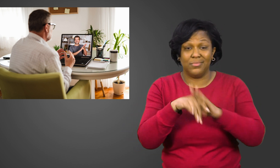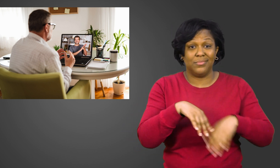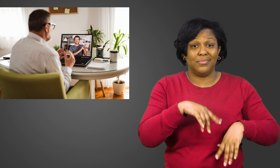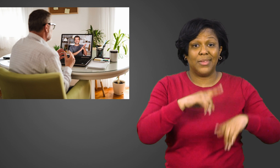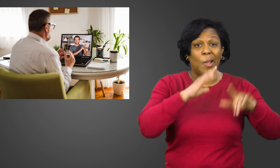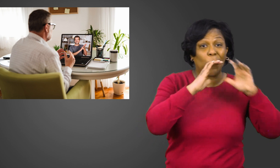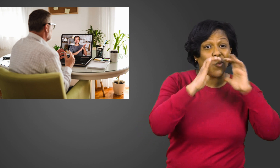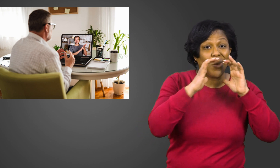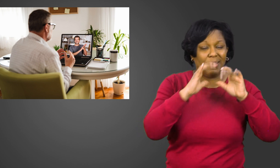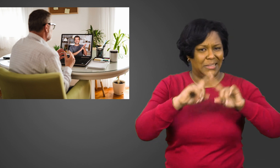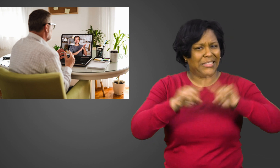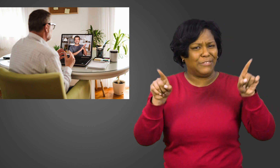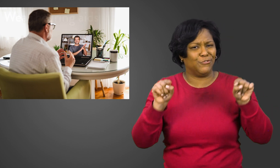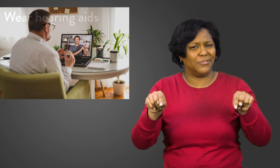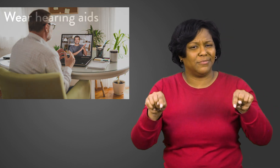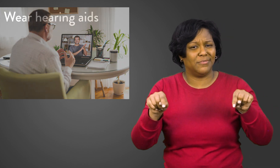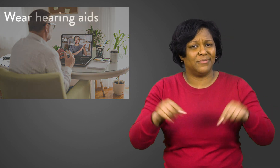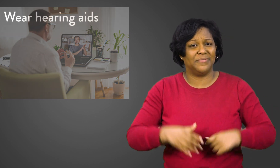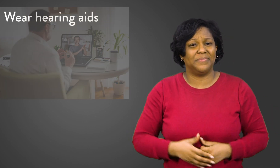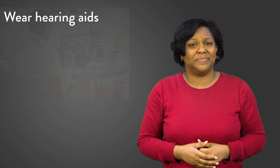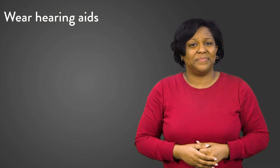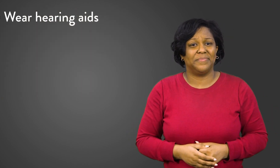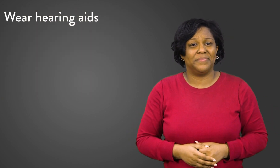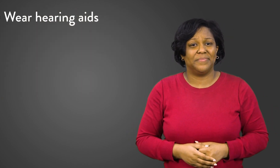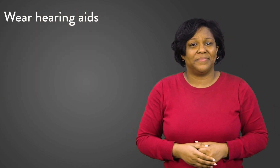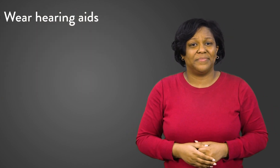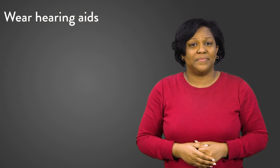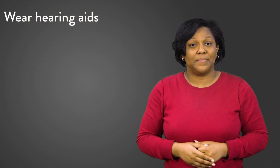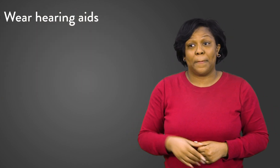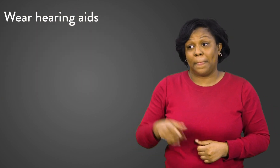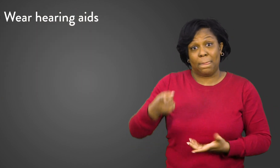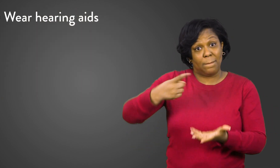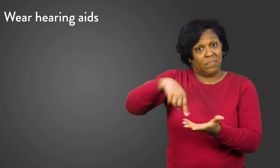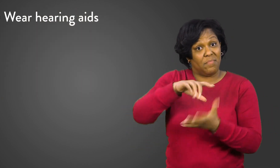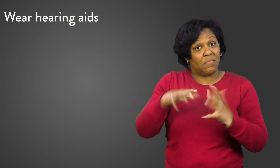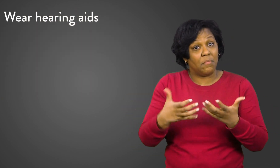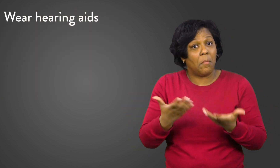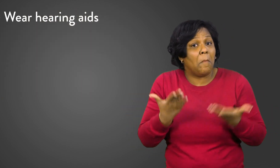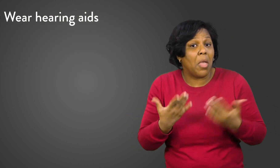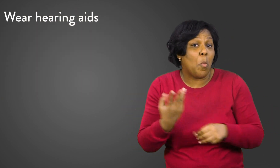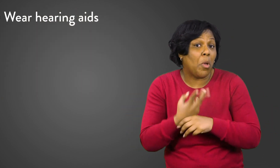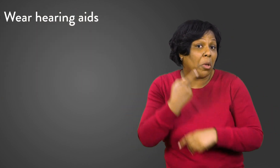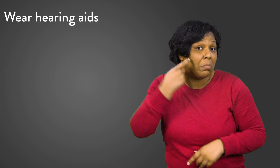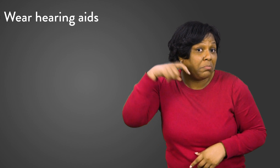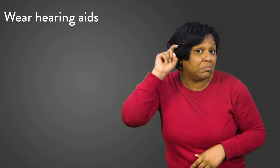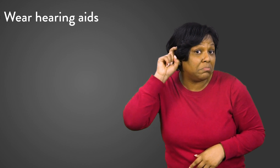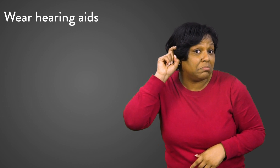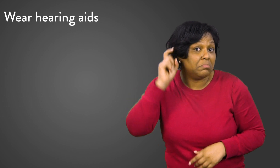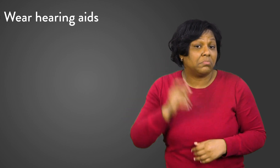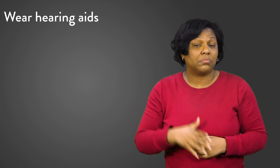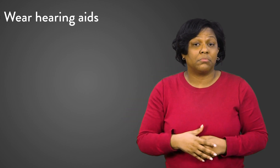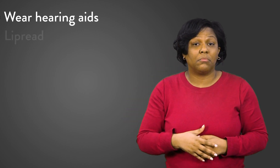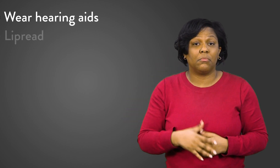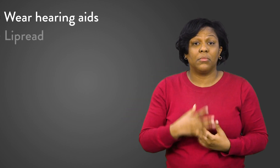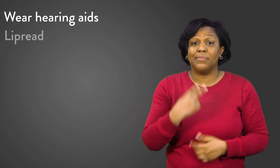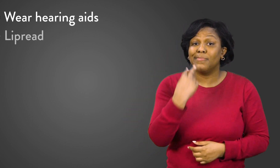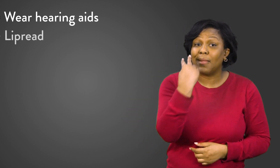and communicate very differently. They may wear hearing aids, lipread,